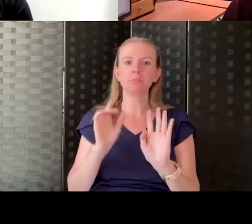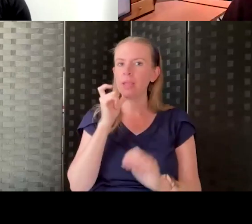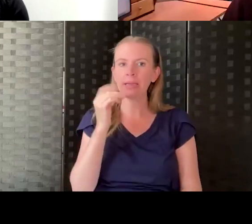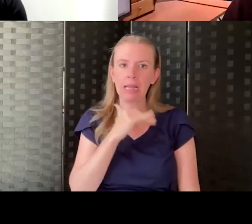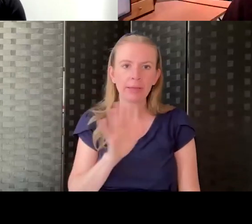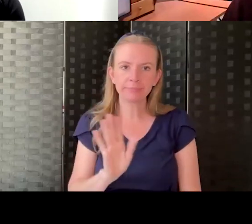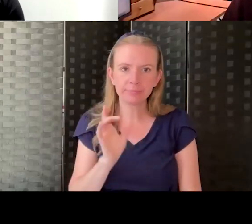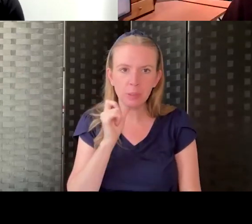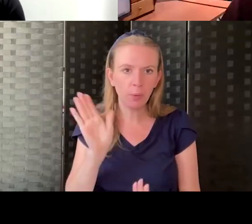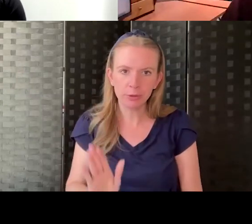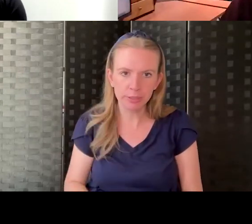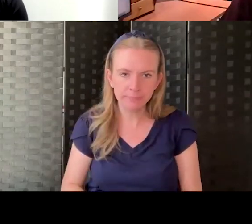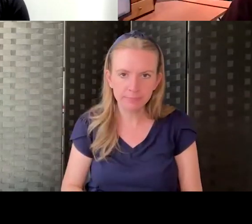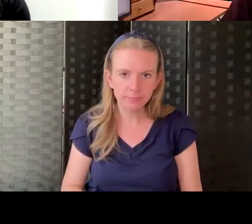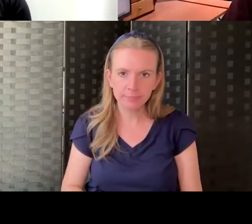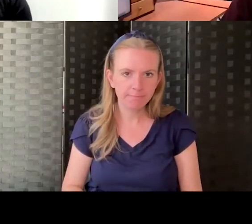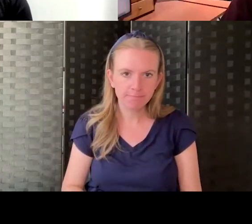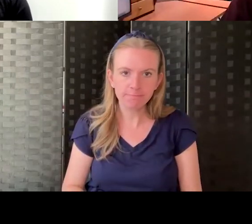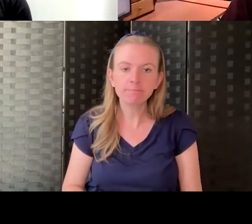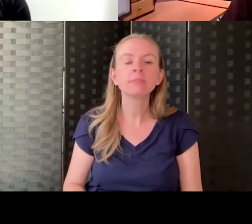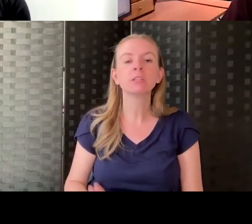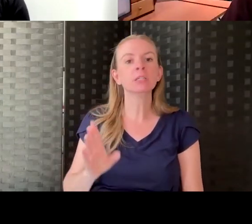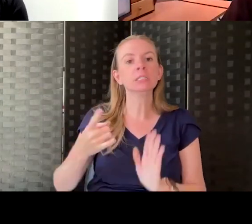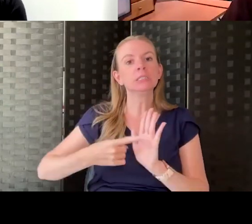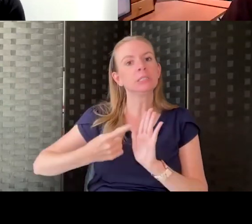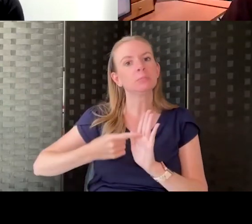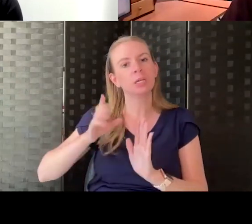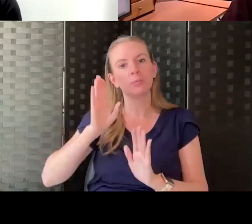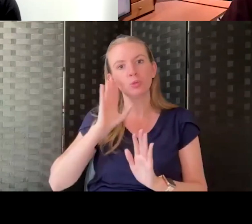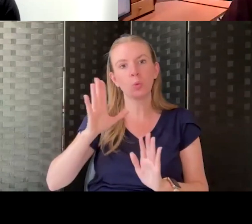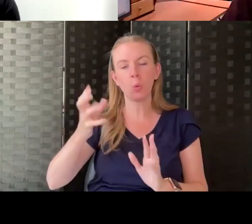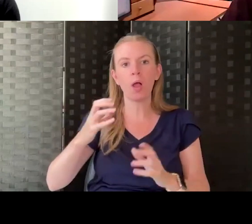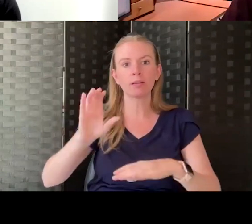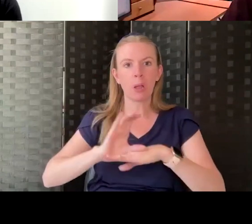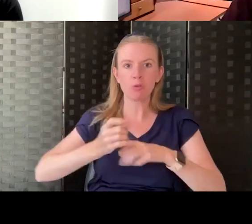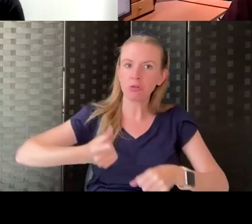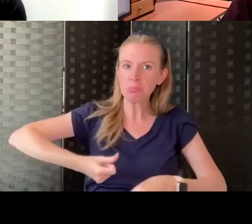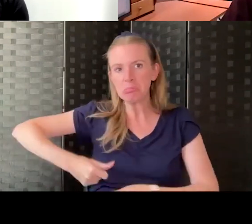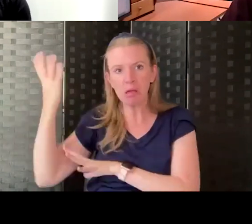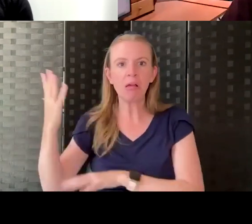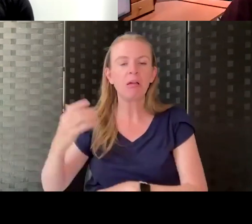was not. There will be times when you will want to chuck your computer, it will not always be